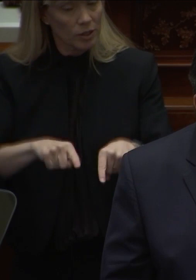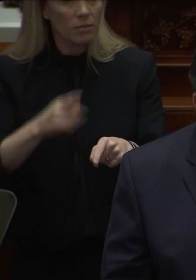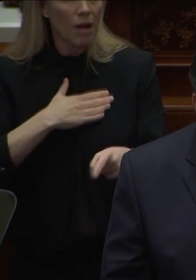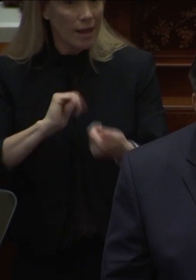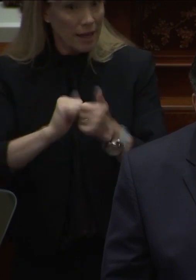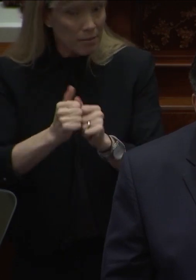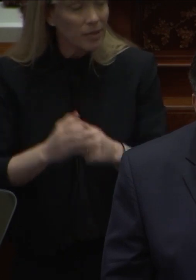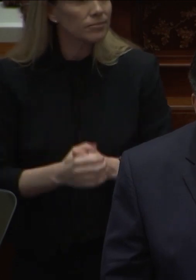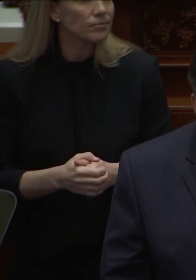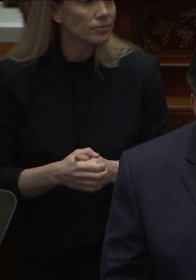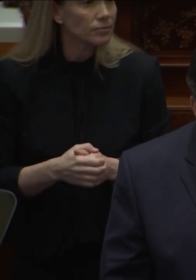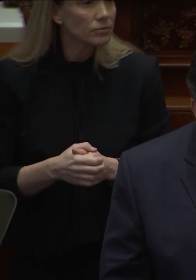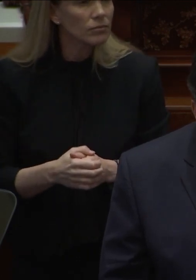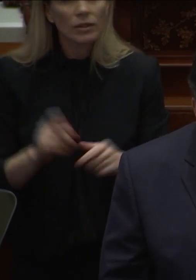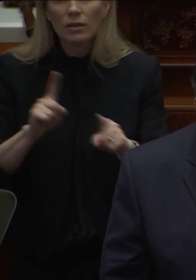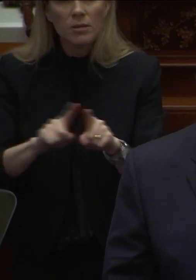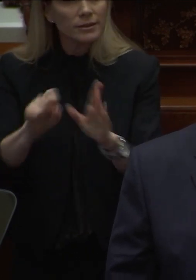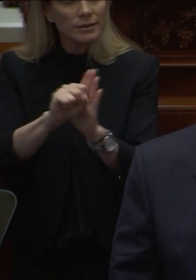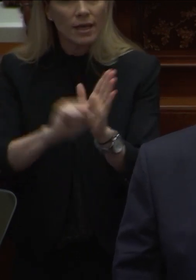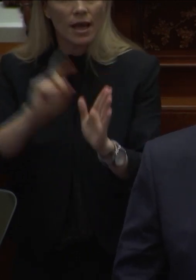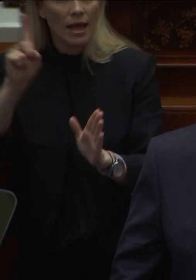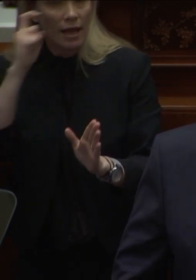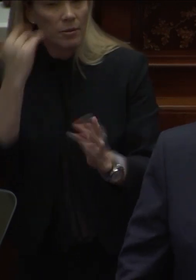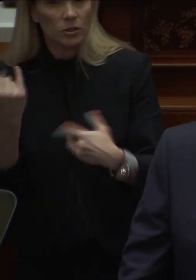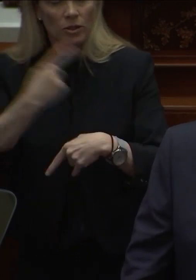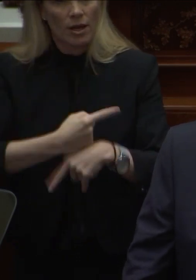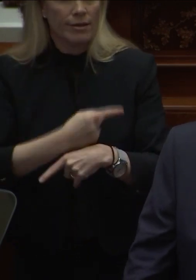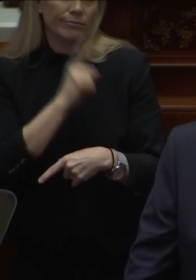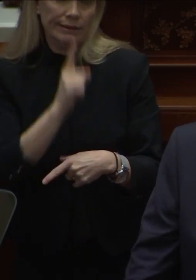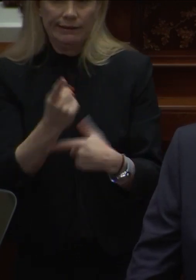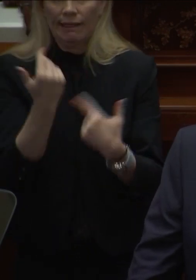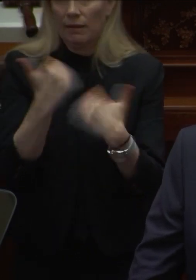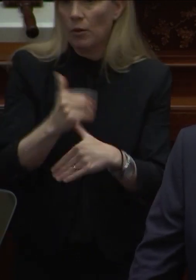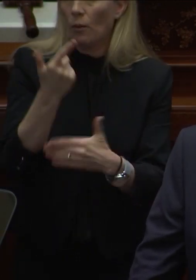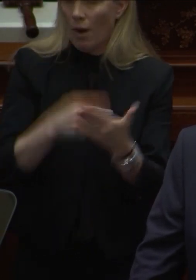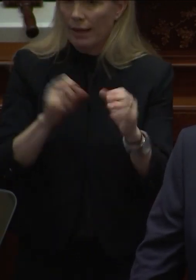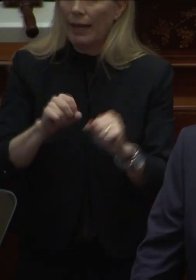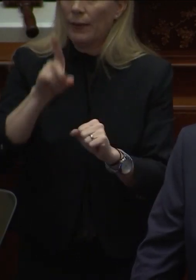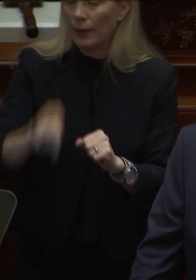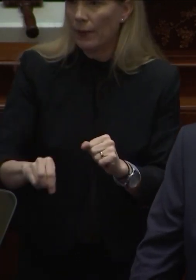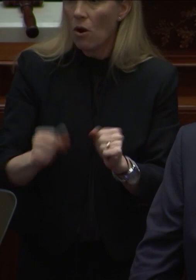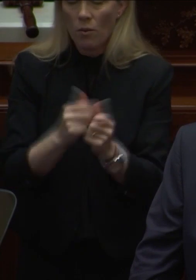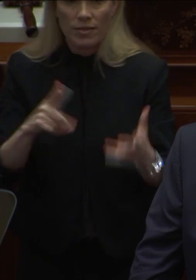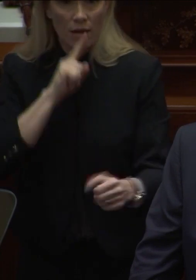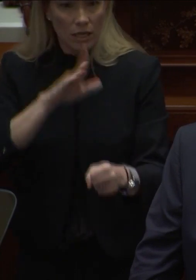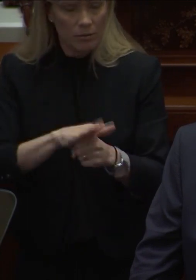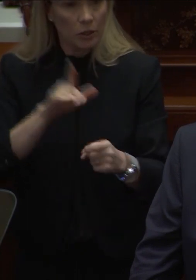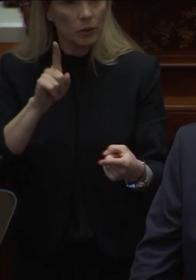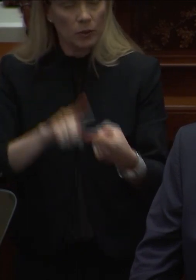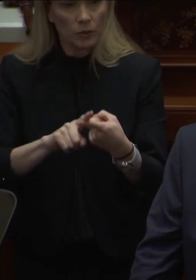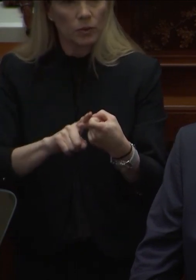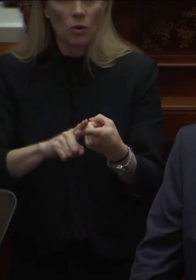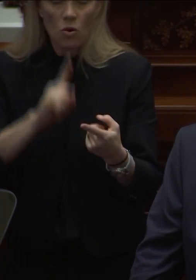ACROSS THE STATE THAT I TALKED ABOUT DURING MY CAMPAIGN. BUT STATE GOVERNMENT TODAY CAN ONLY DO SO MUCH.